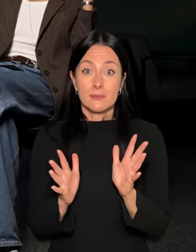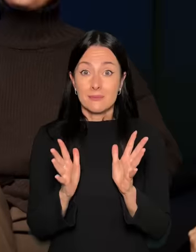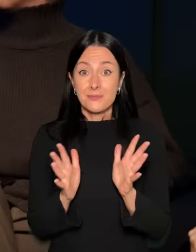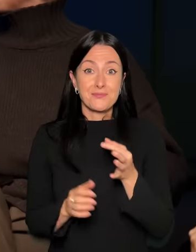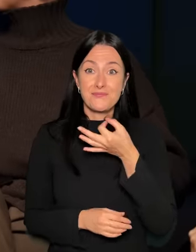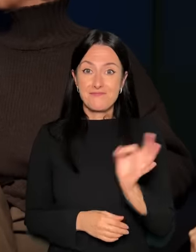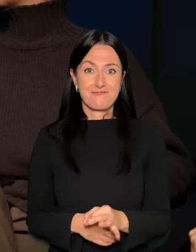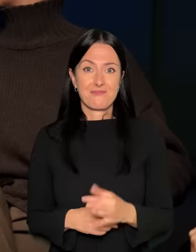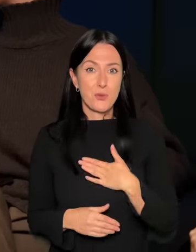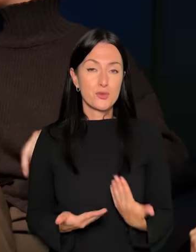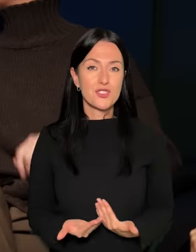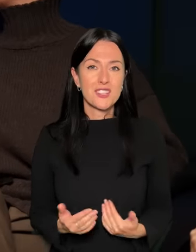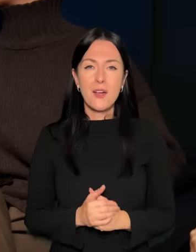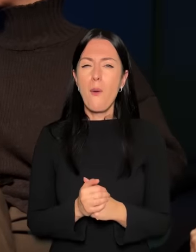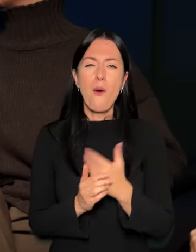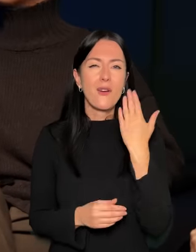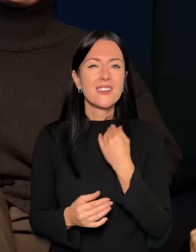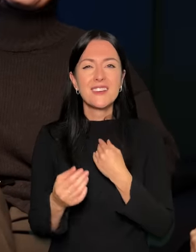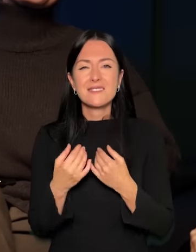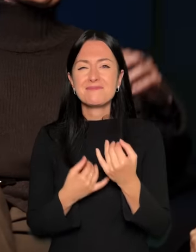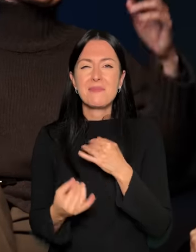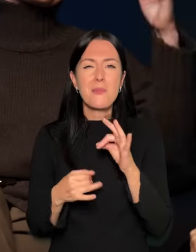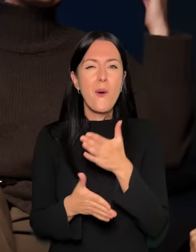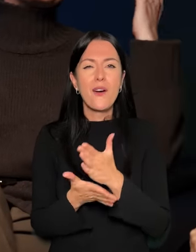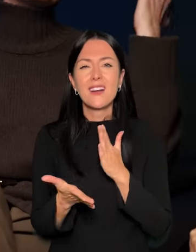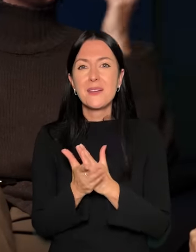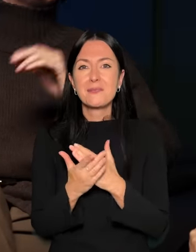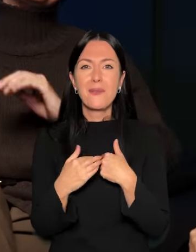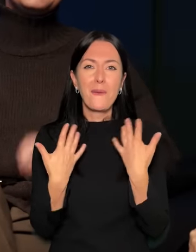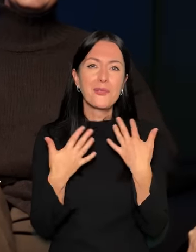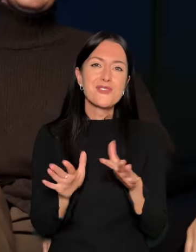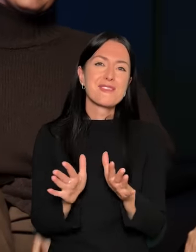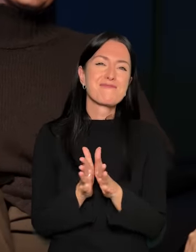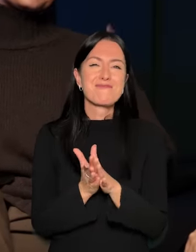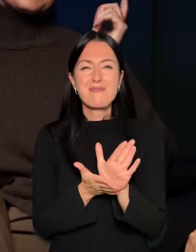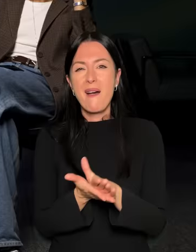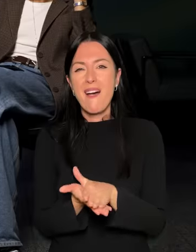Absolutely. When it comes to bread, my mouth waters from it. With butter.